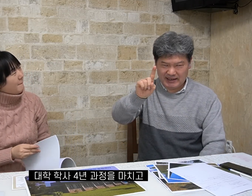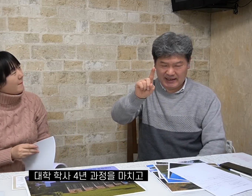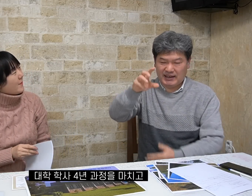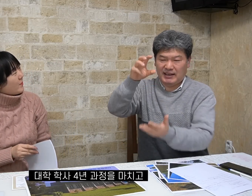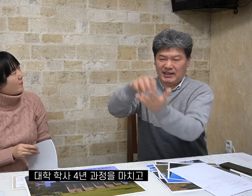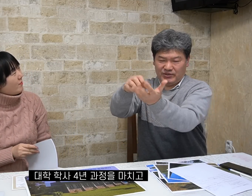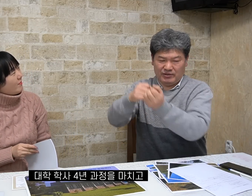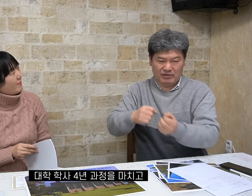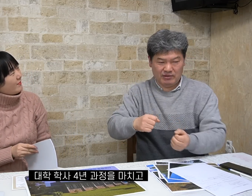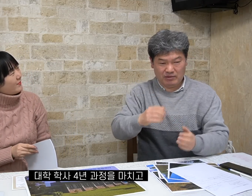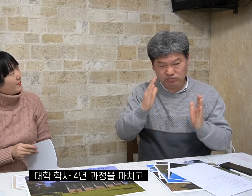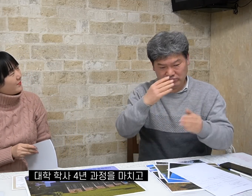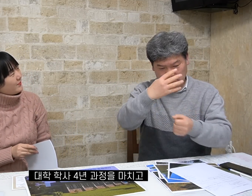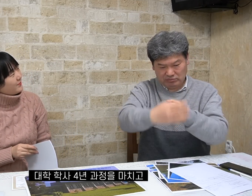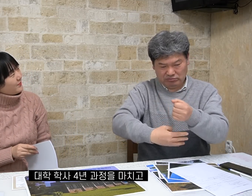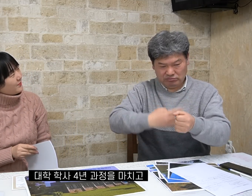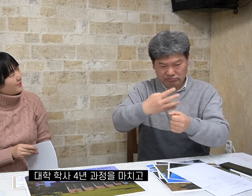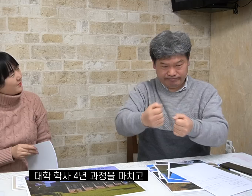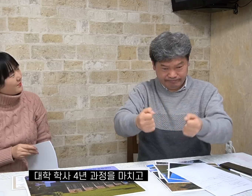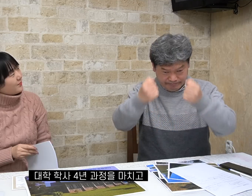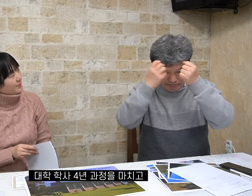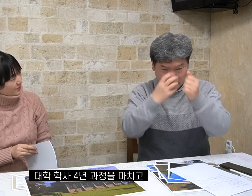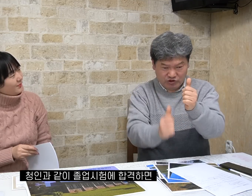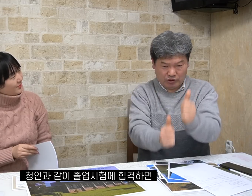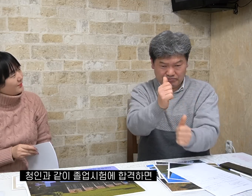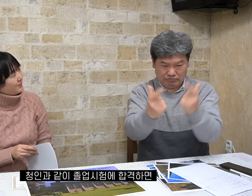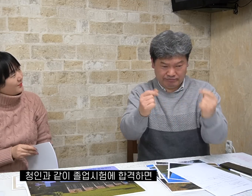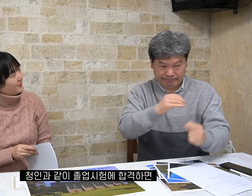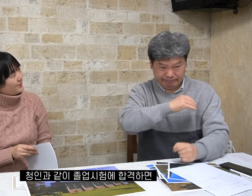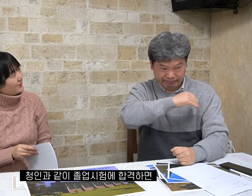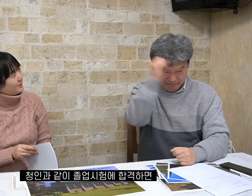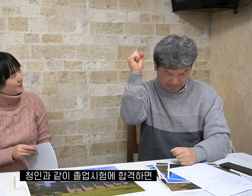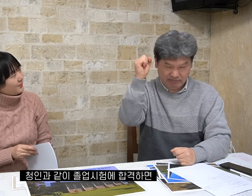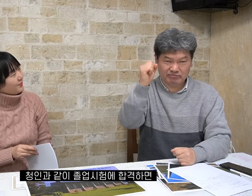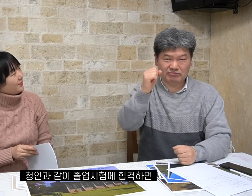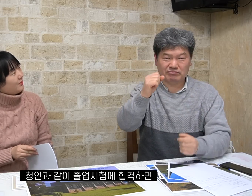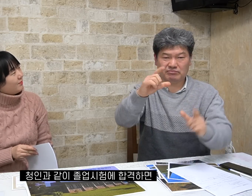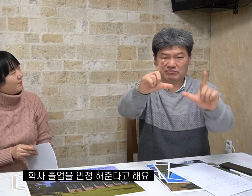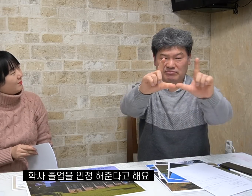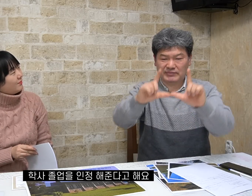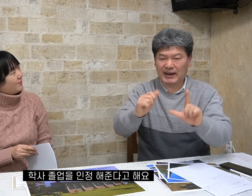if you complete the 4-year college course and pass the graduation test like the hearing people,